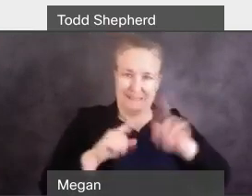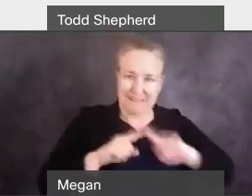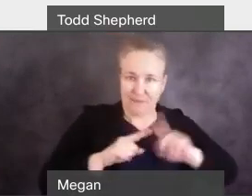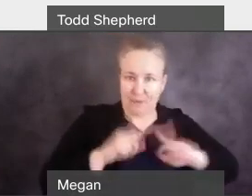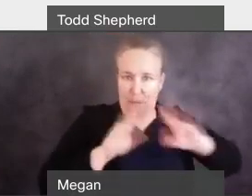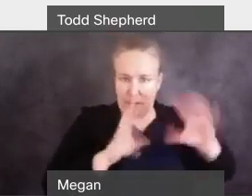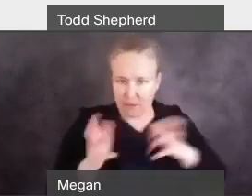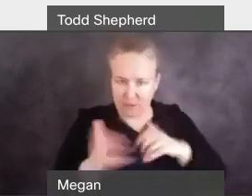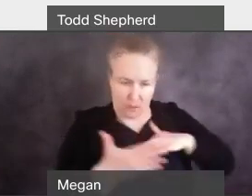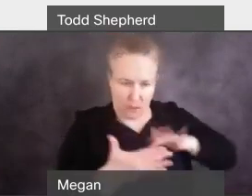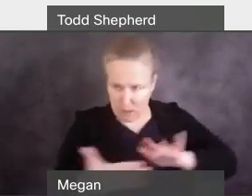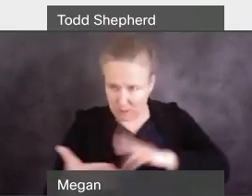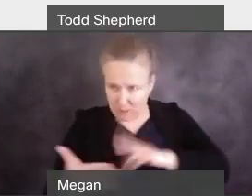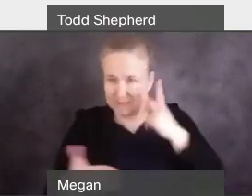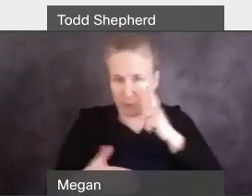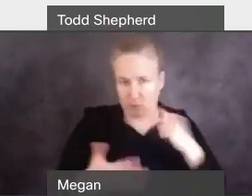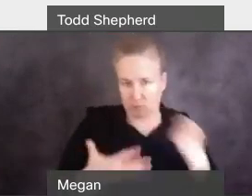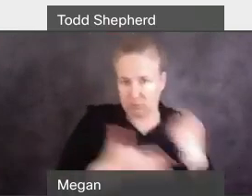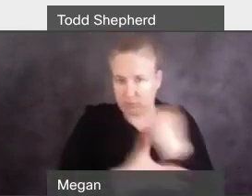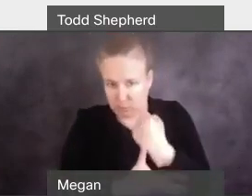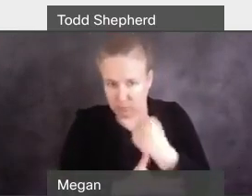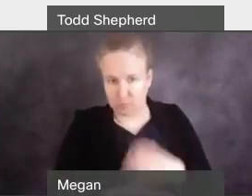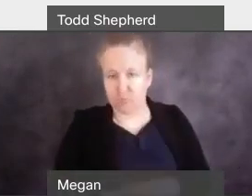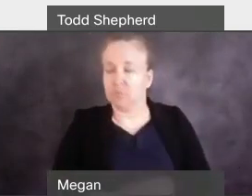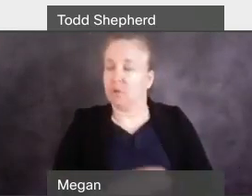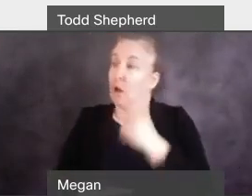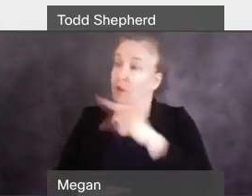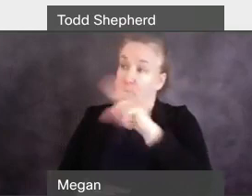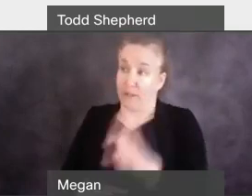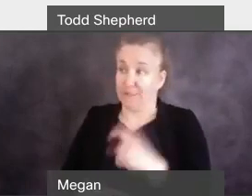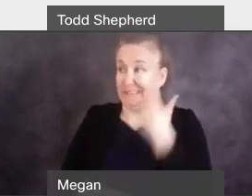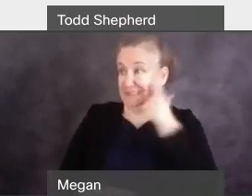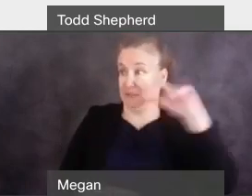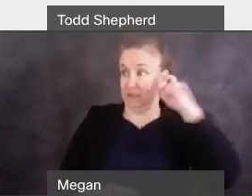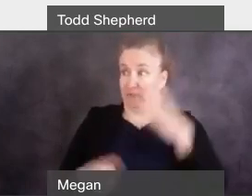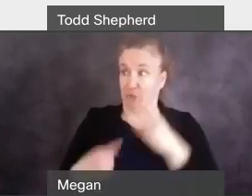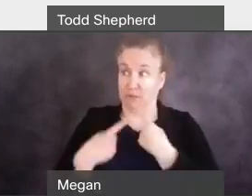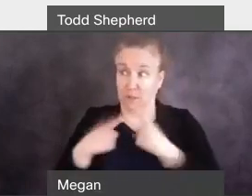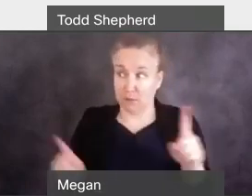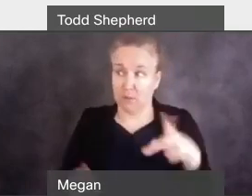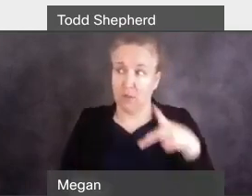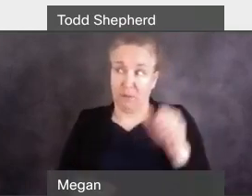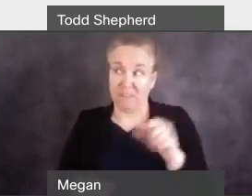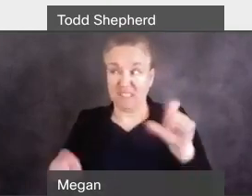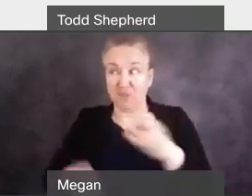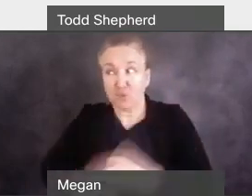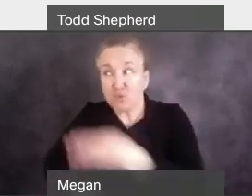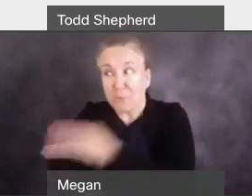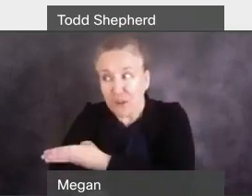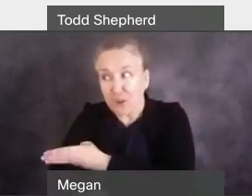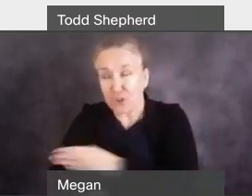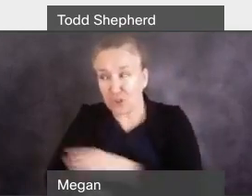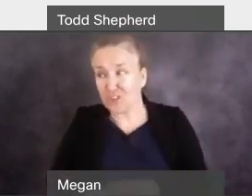[Reporter] Final question I have for you. The Governor has said again recently that Pennsylvania needs to do better, needs to do better with distribution,